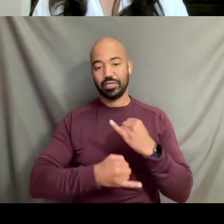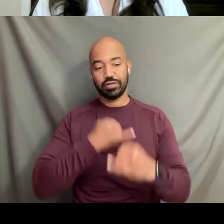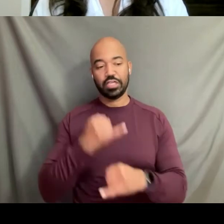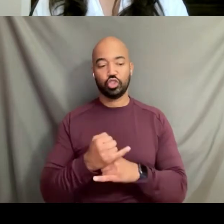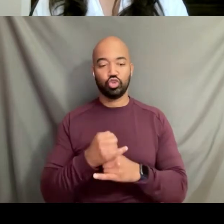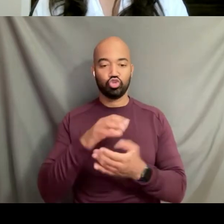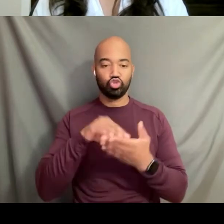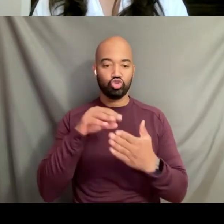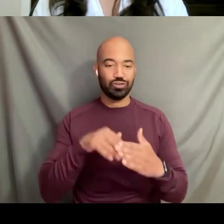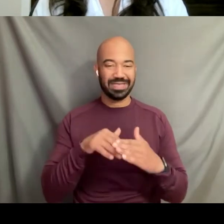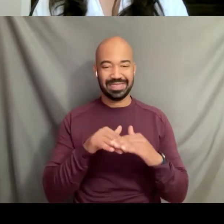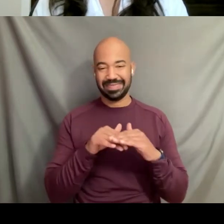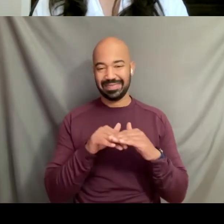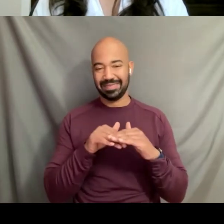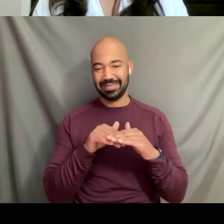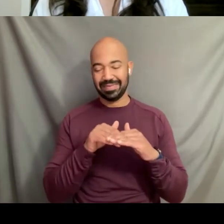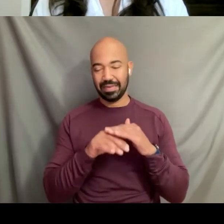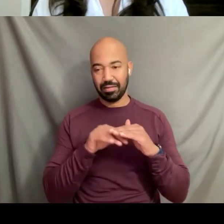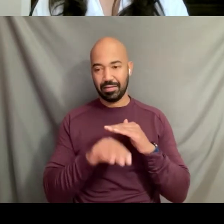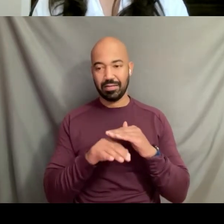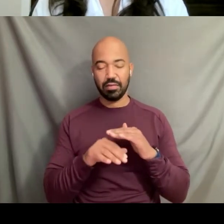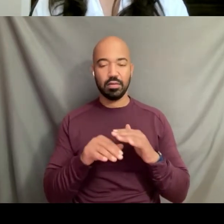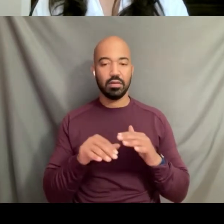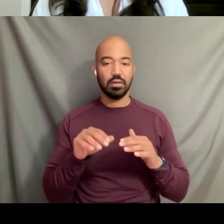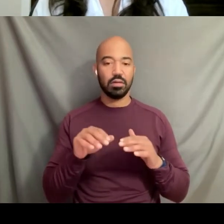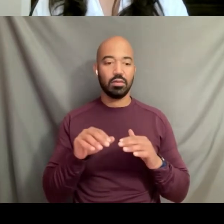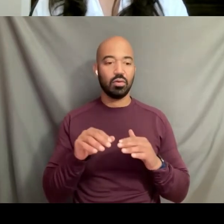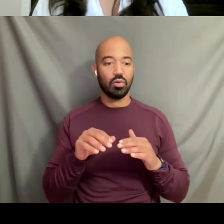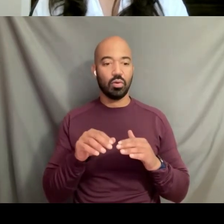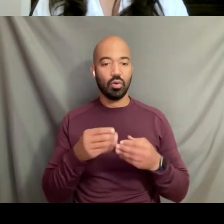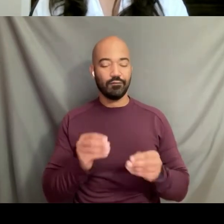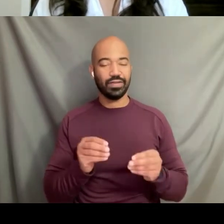et cetera, going forward. And at this point,